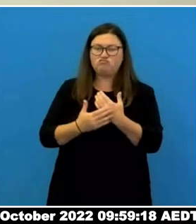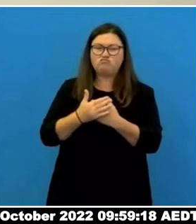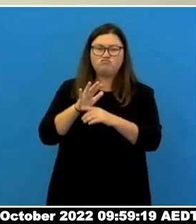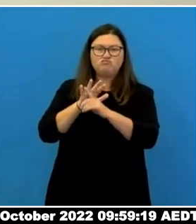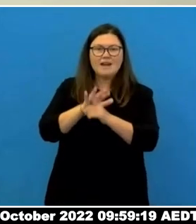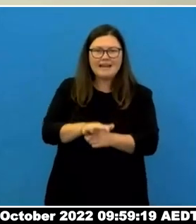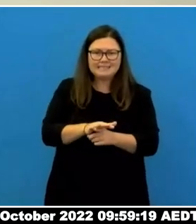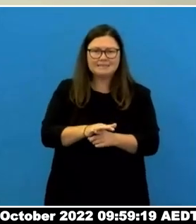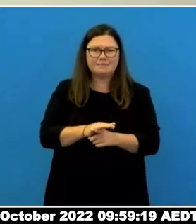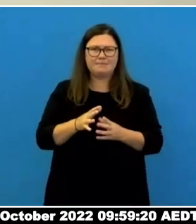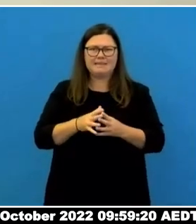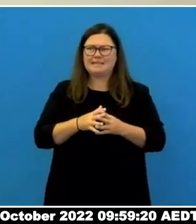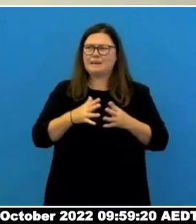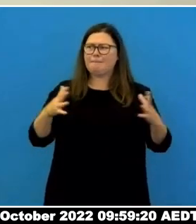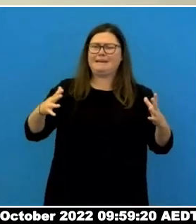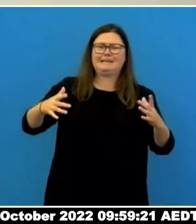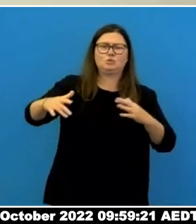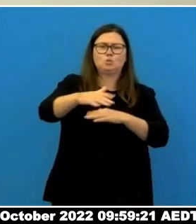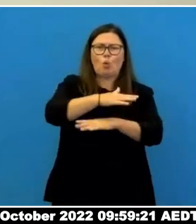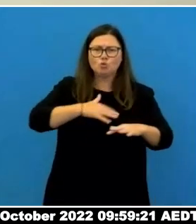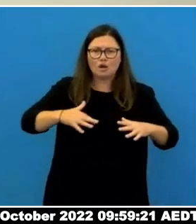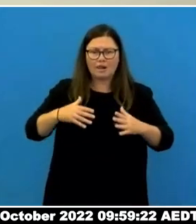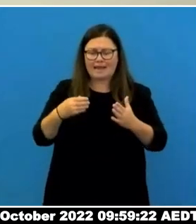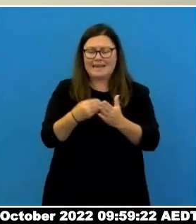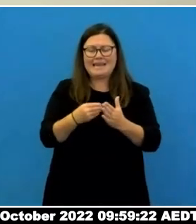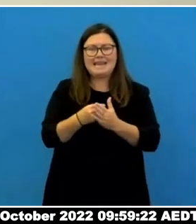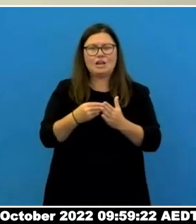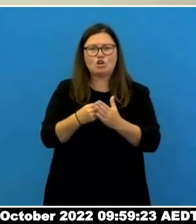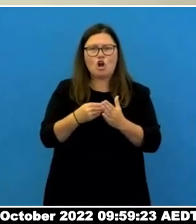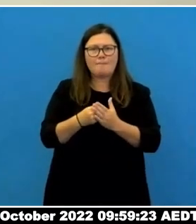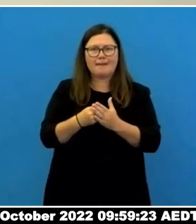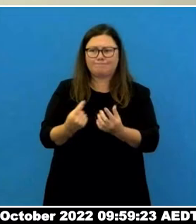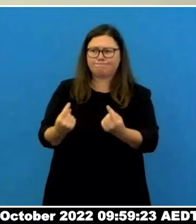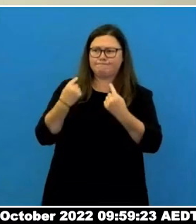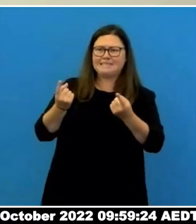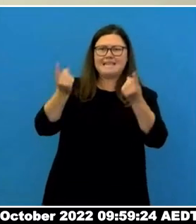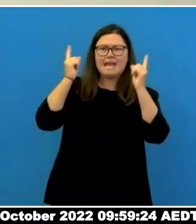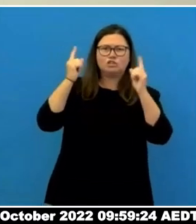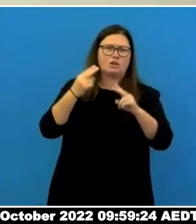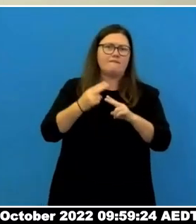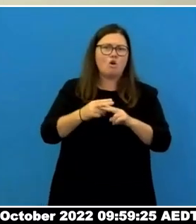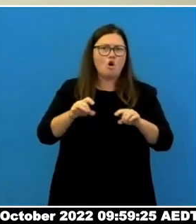and national security threat to Australia and to our community as a whole.